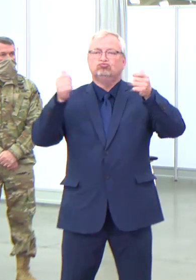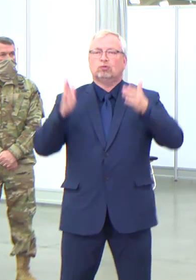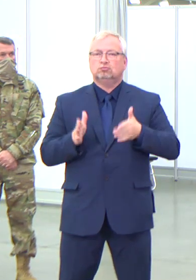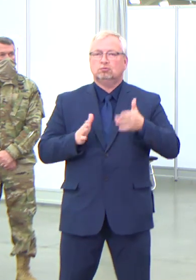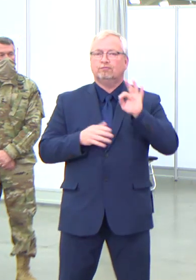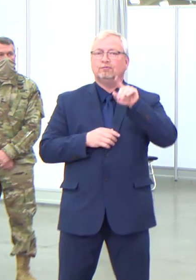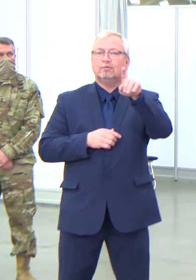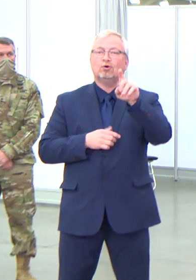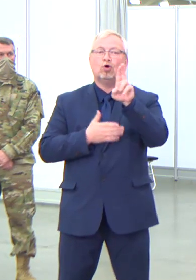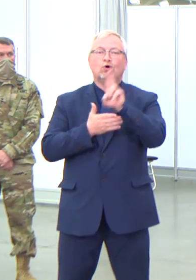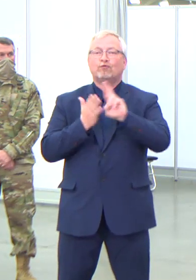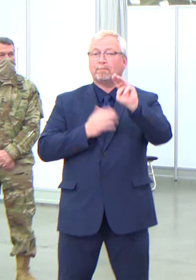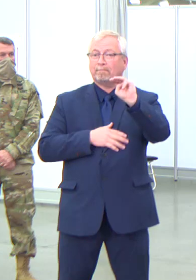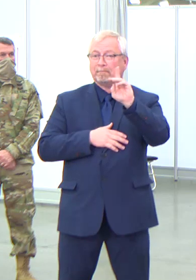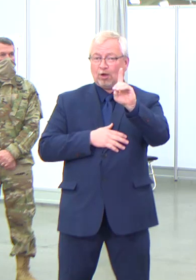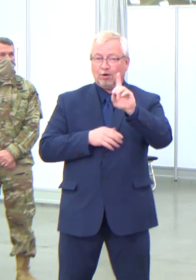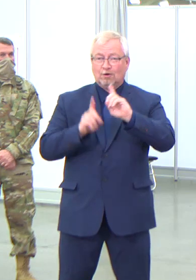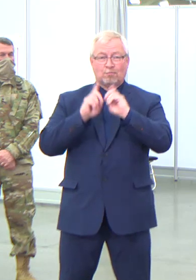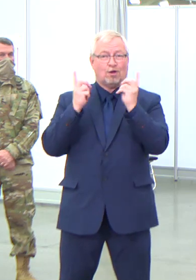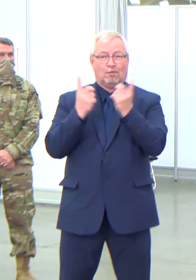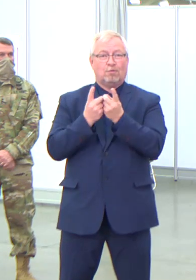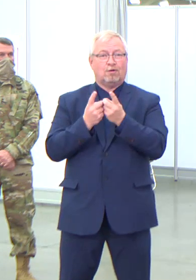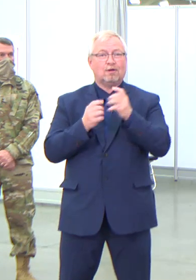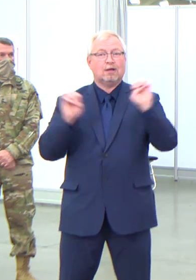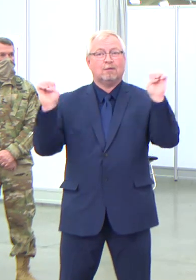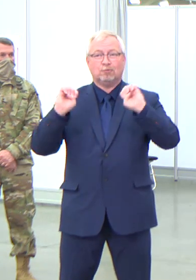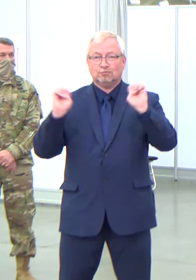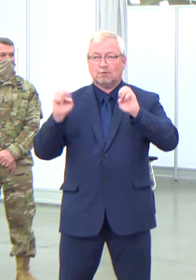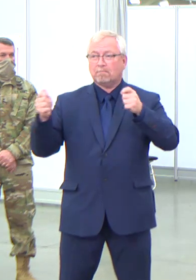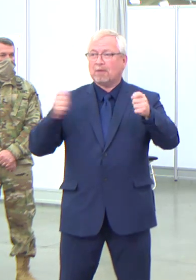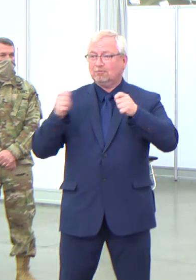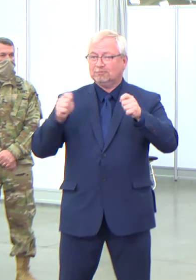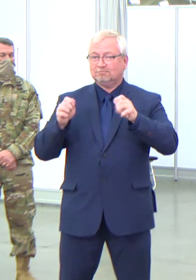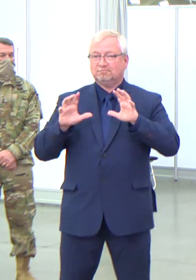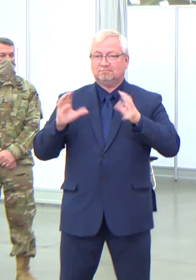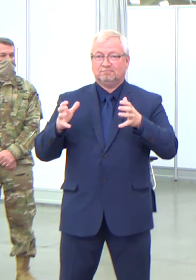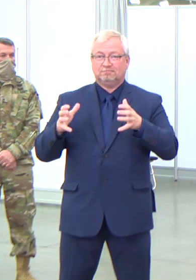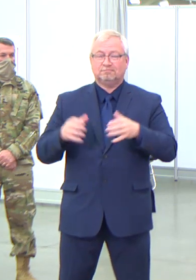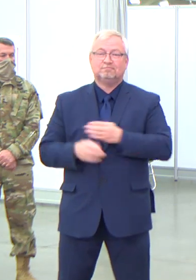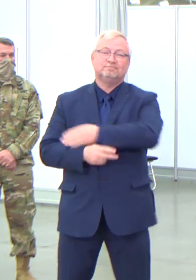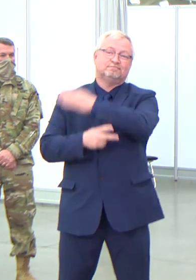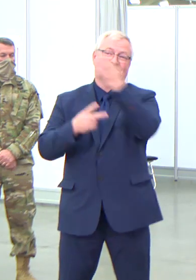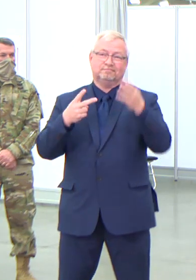associate dean, associate director at University of Maryland Department of Emergency Management, followed by Dr. Mitch